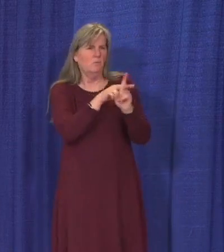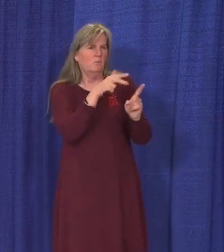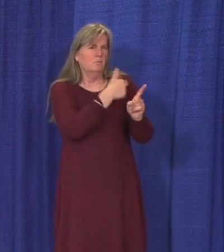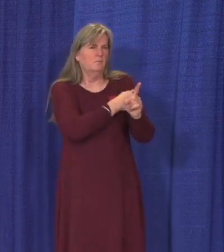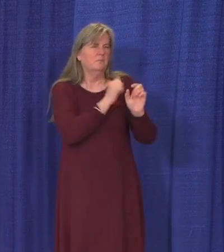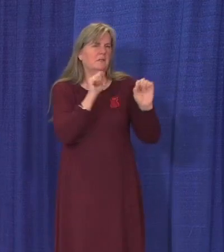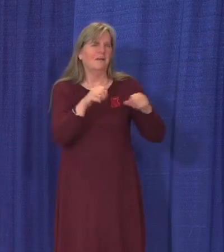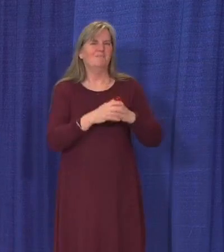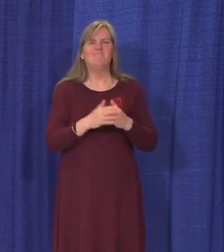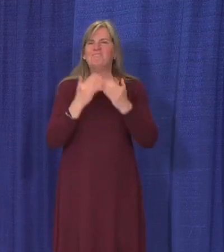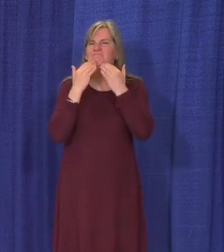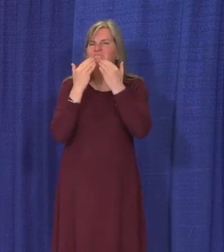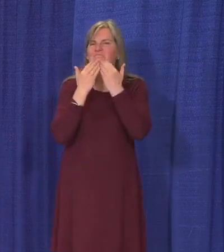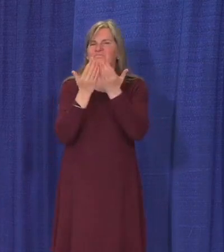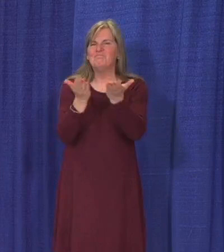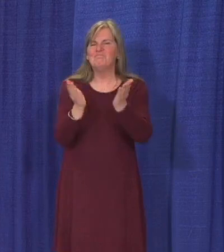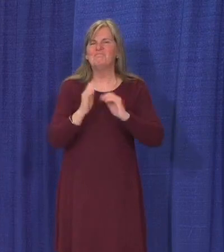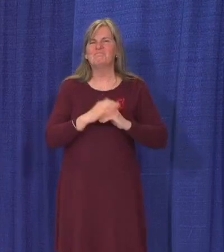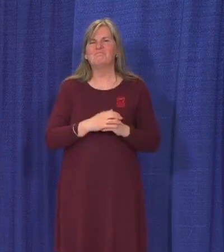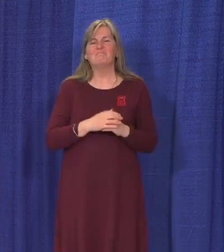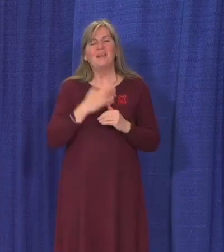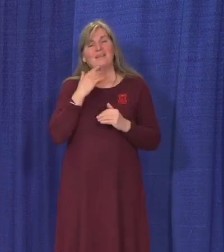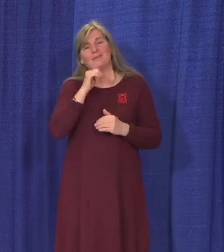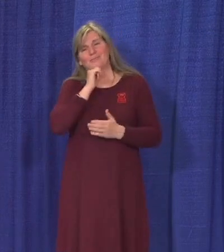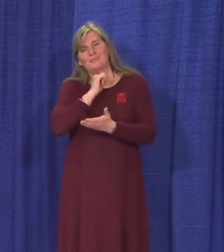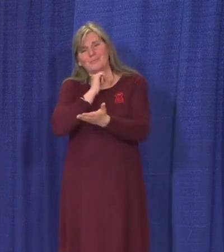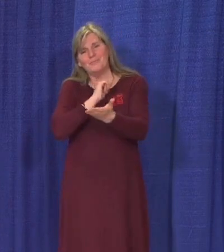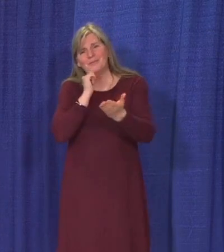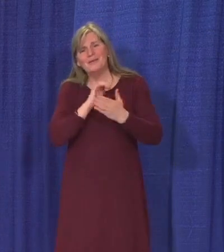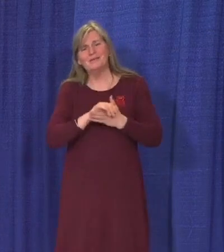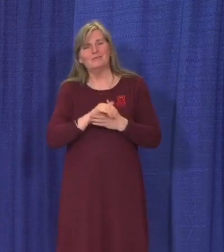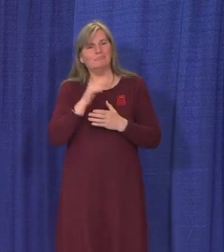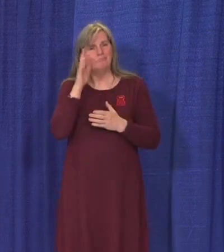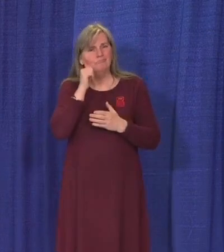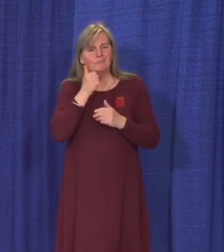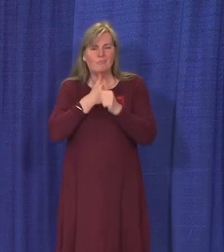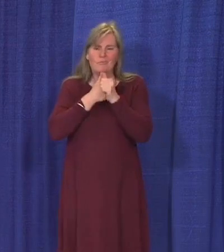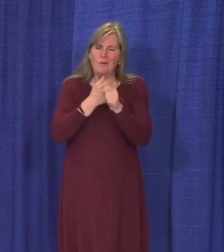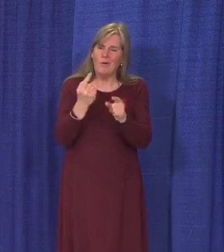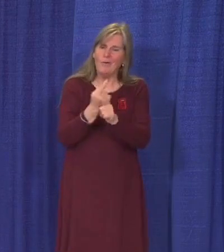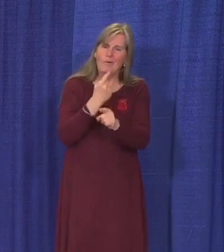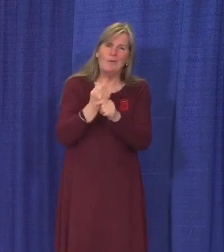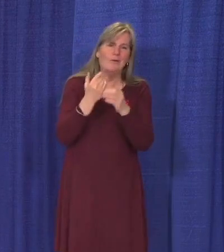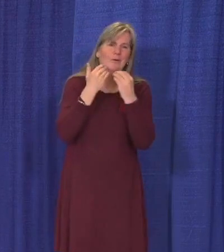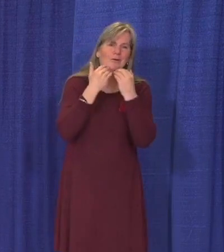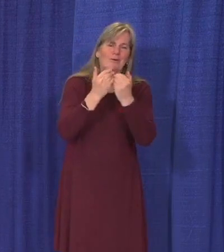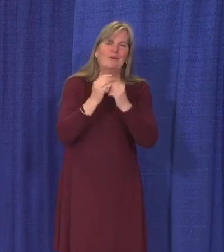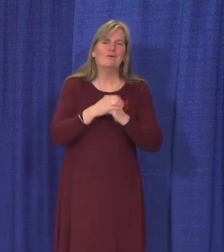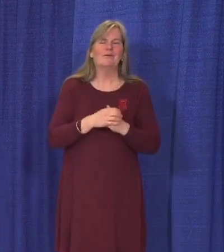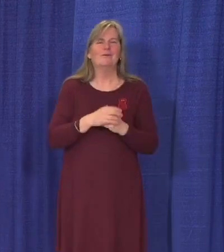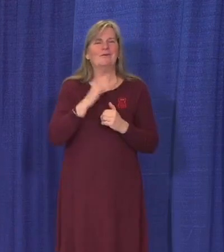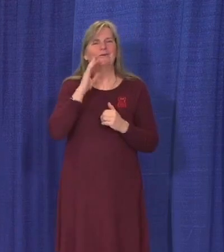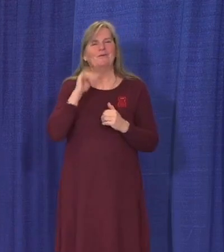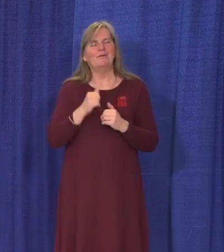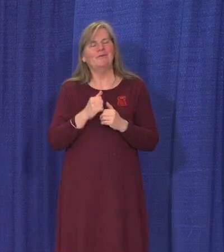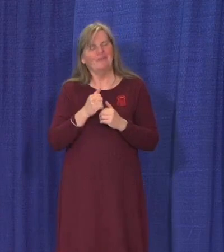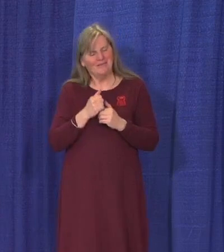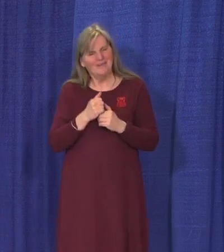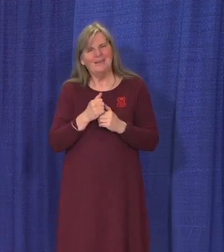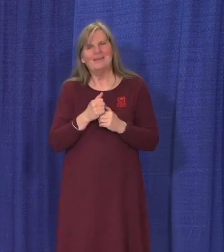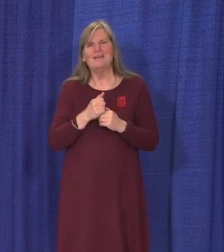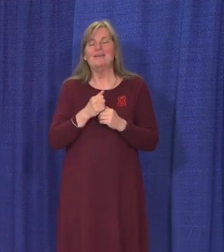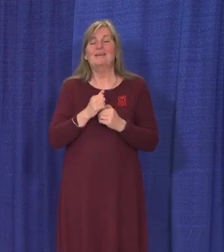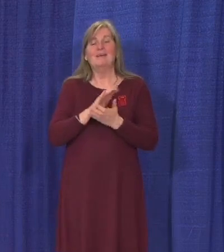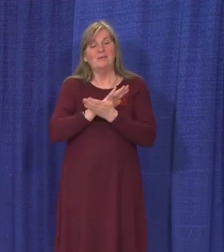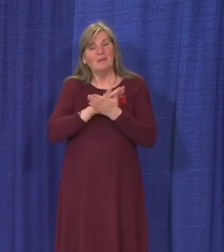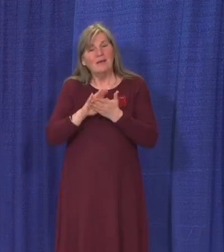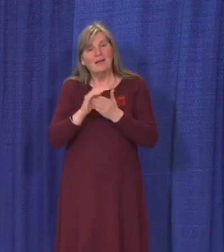you can phone one 8773740425,